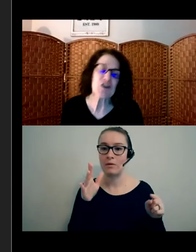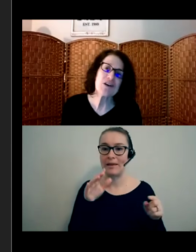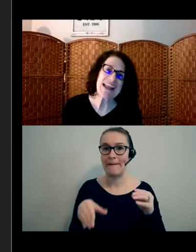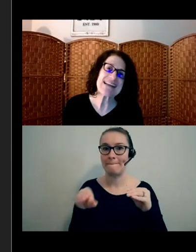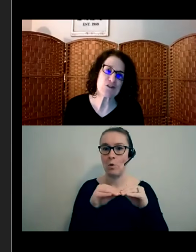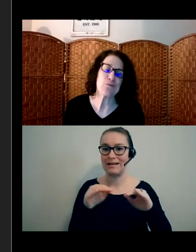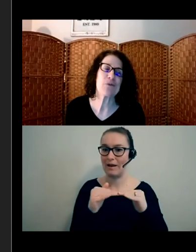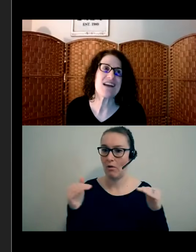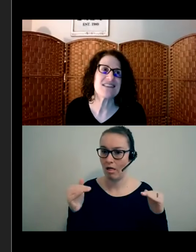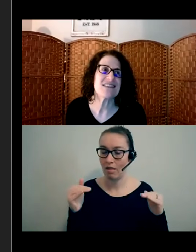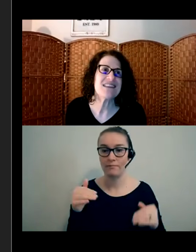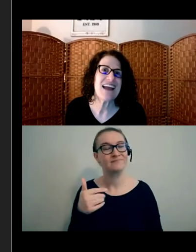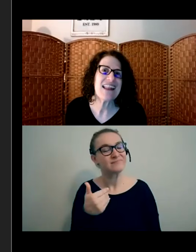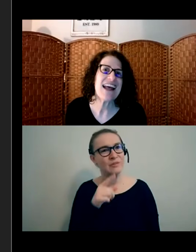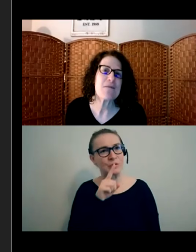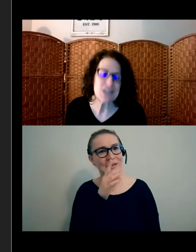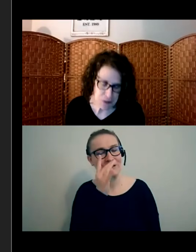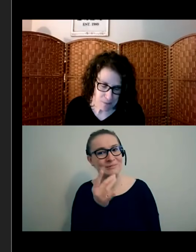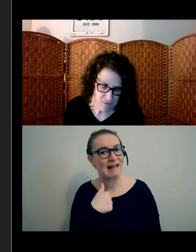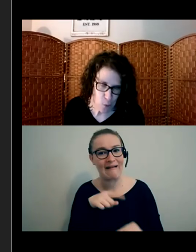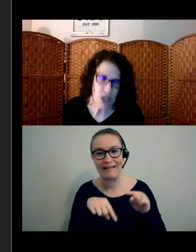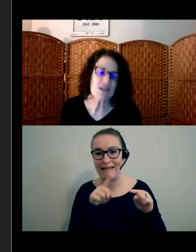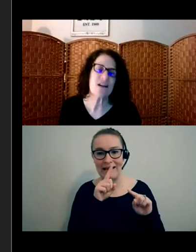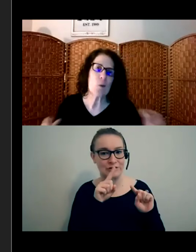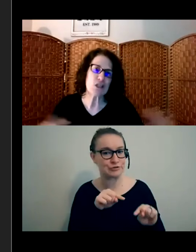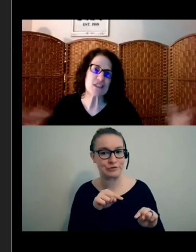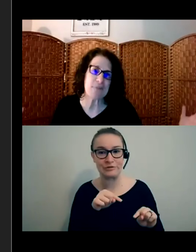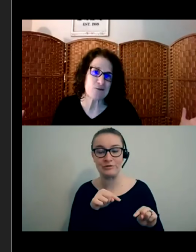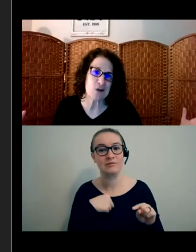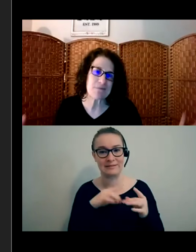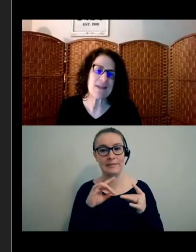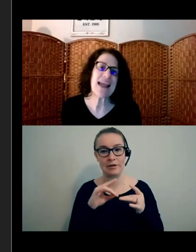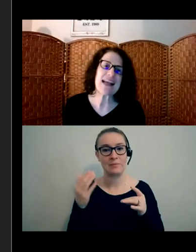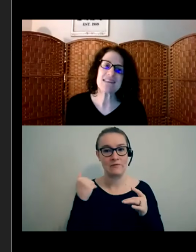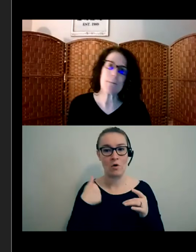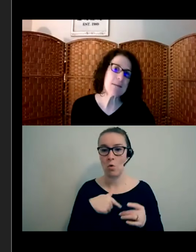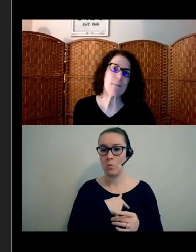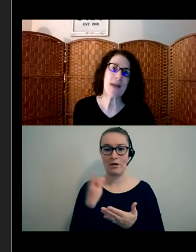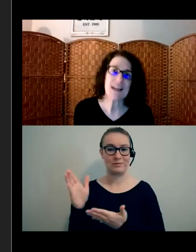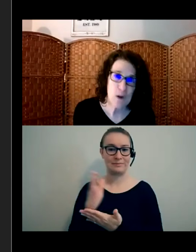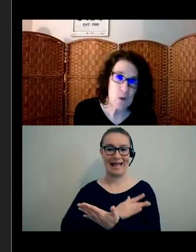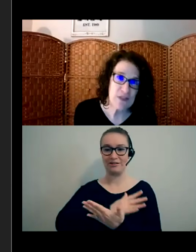I couldn't answer, because, like I mentioned before, we're a spectrum, and some people might agree with you,